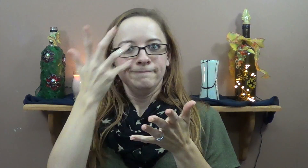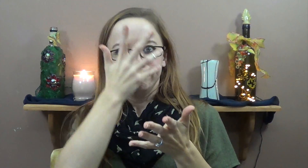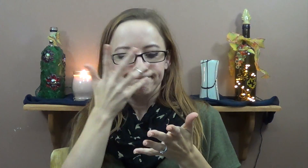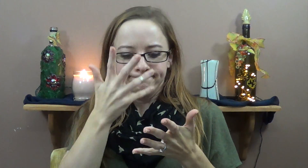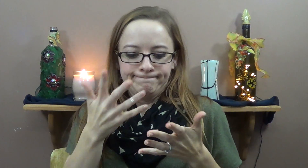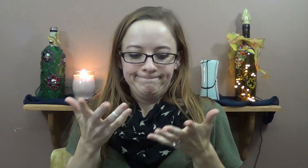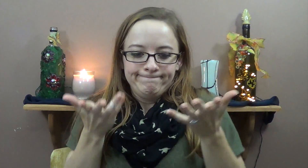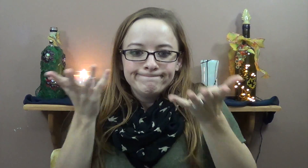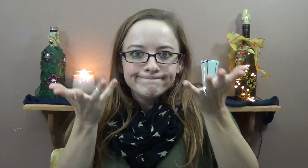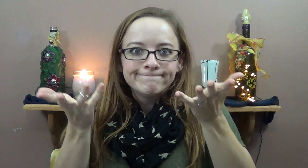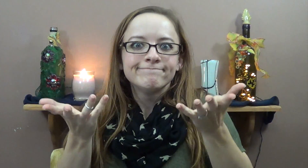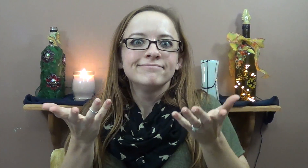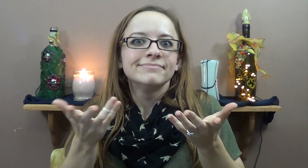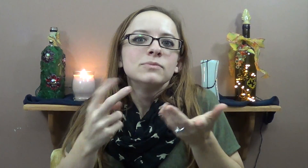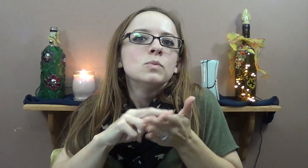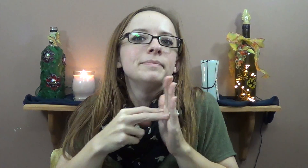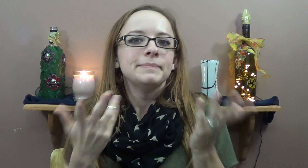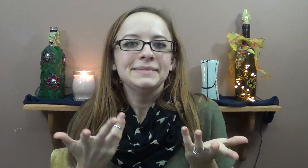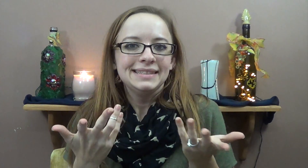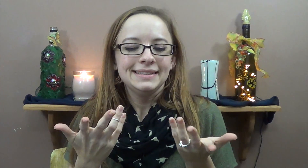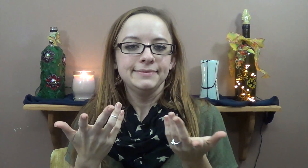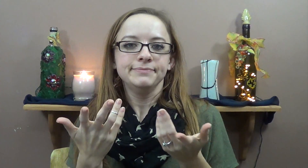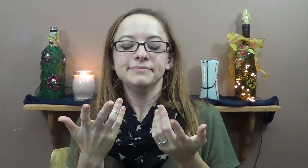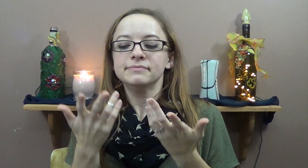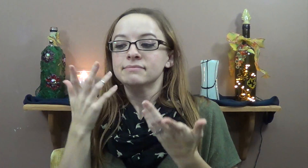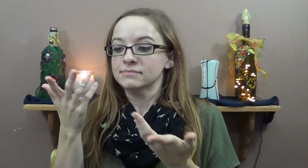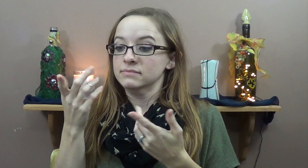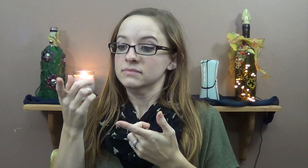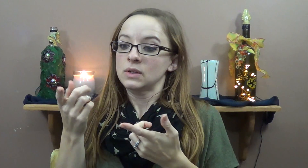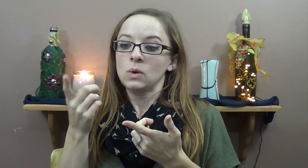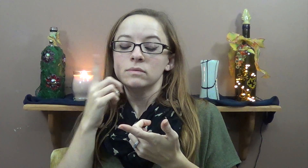So that means that you have to show through your face